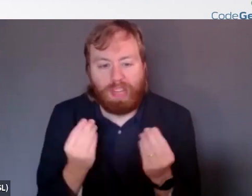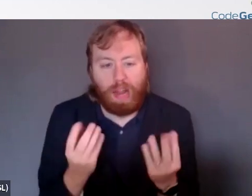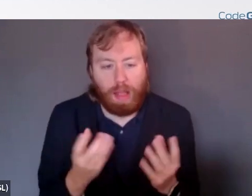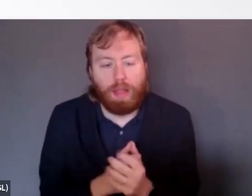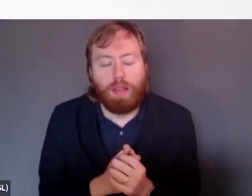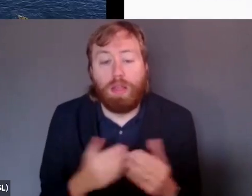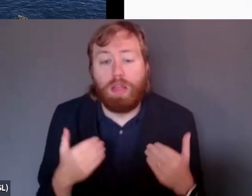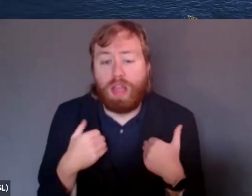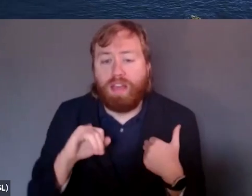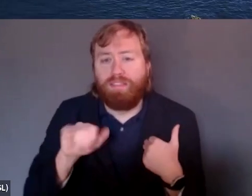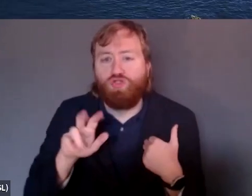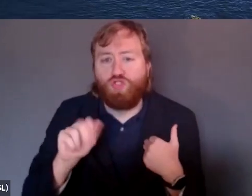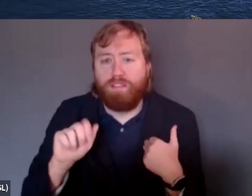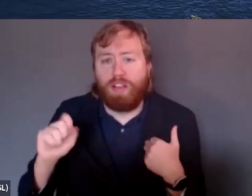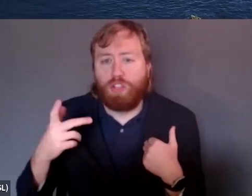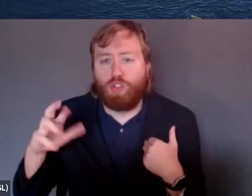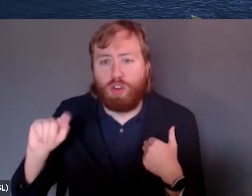There's some additional buttons up at the top,